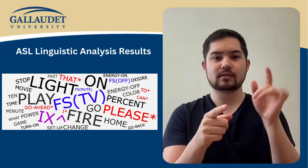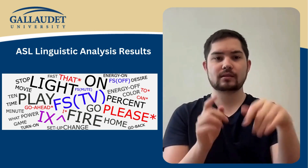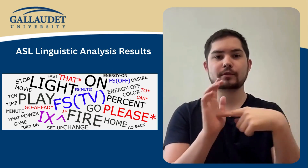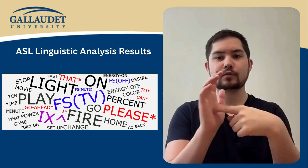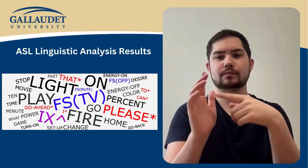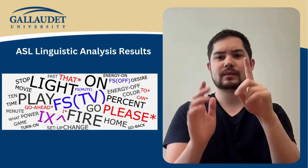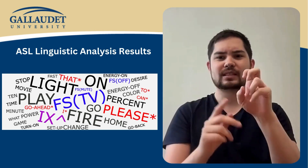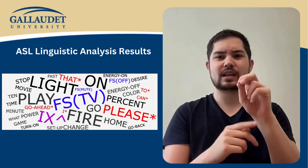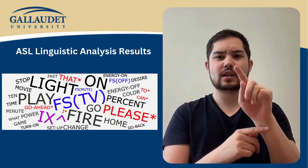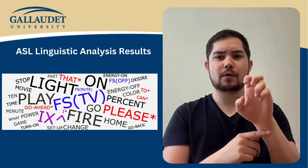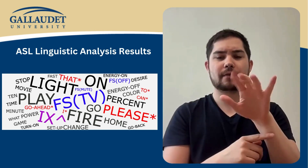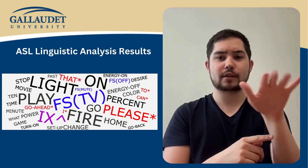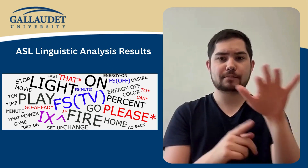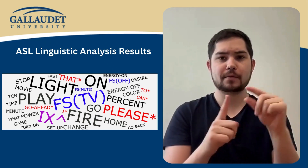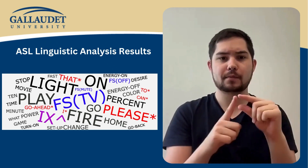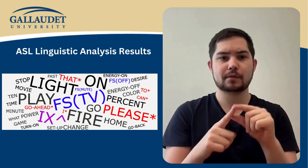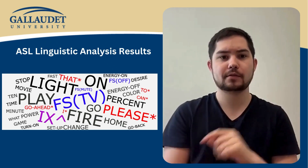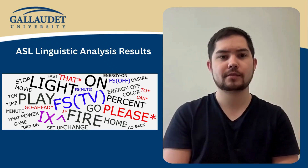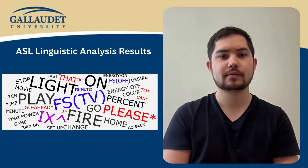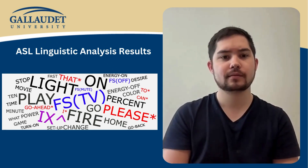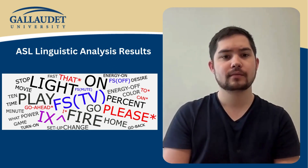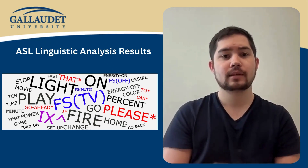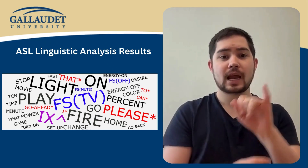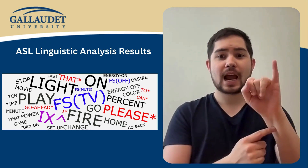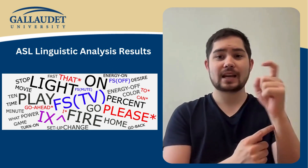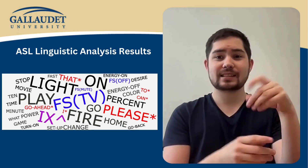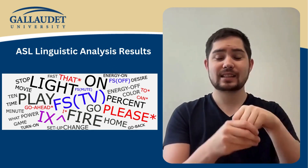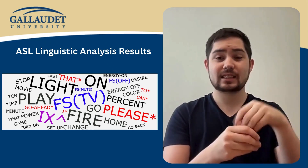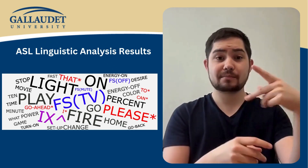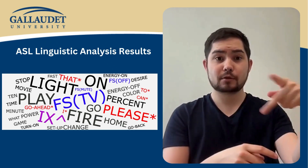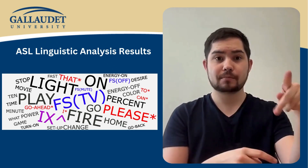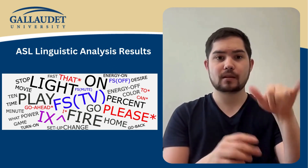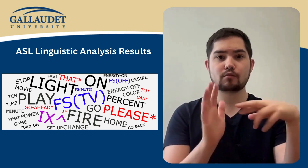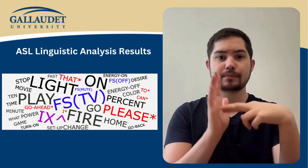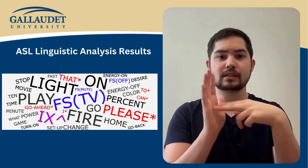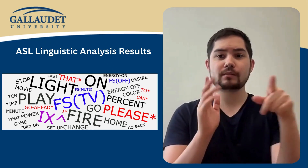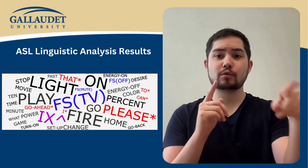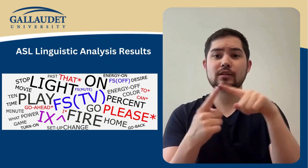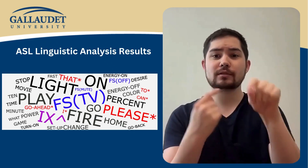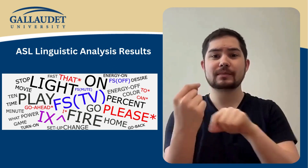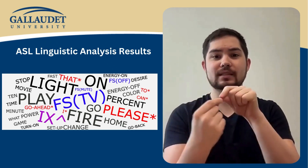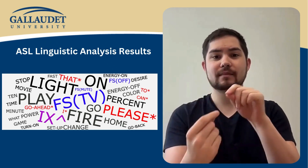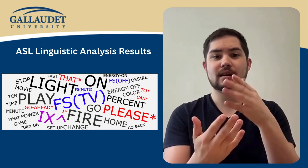IX in purple represents pointing to a specific subject or object referent,